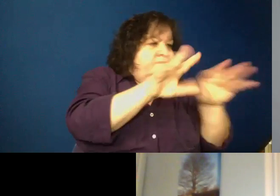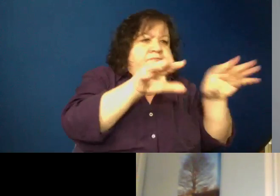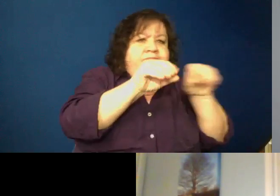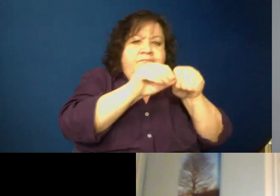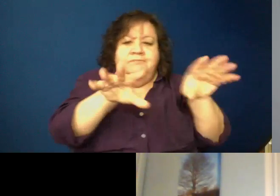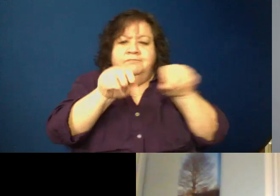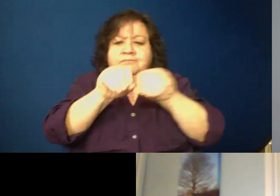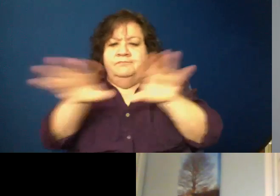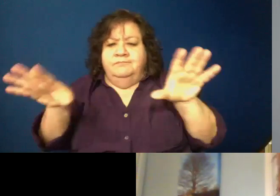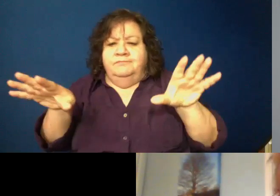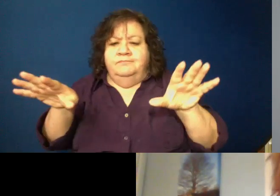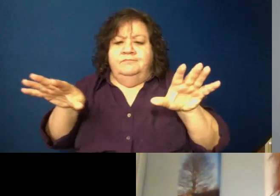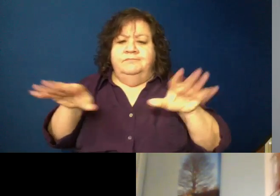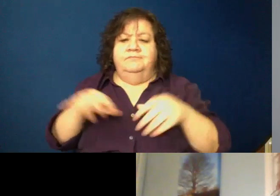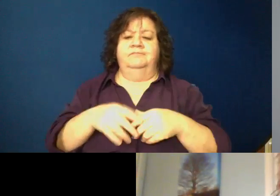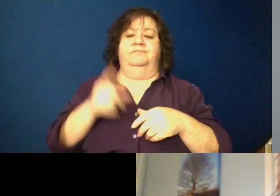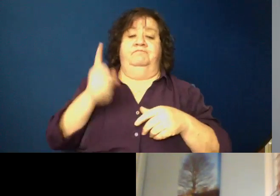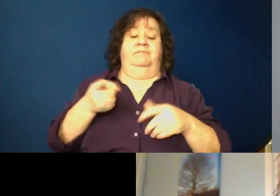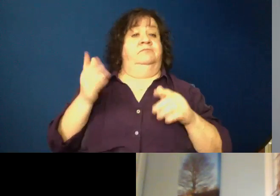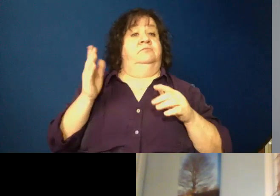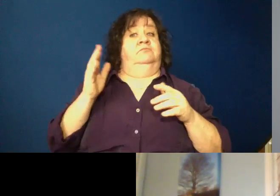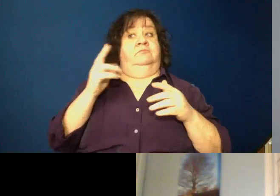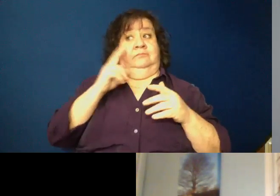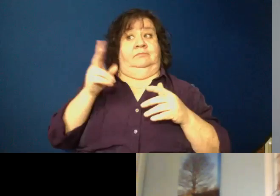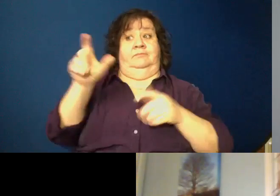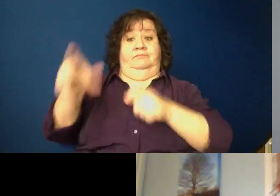how to reach them how to communicate with them and how to ensure that they have this access